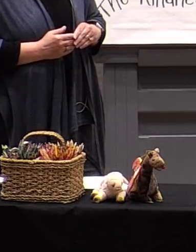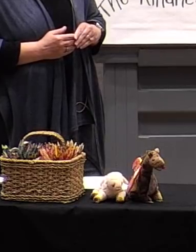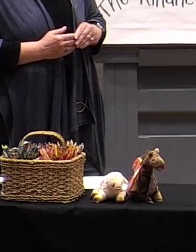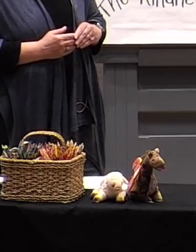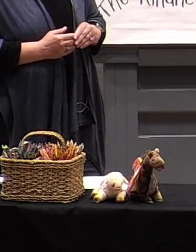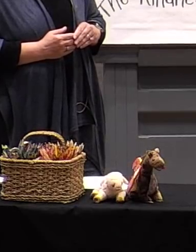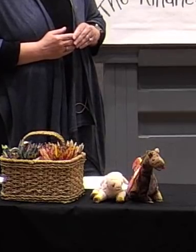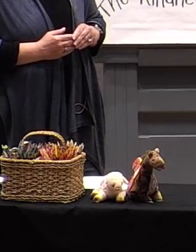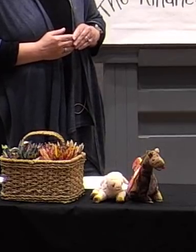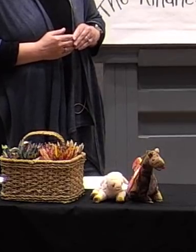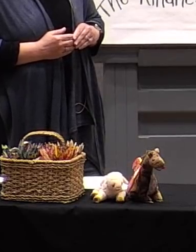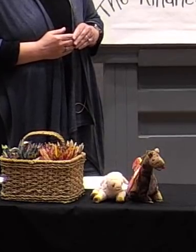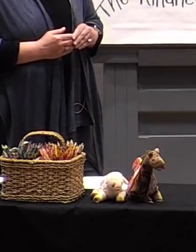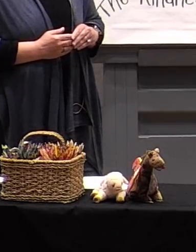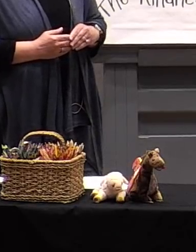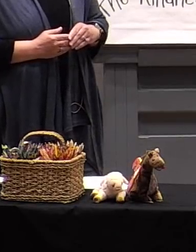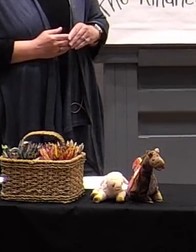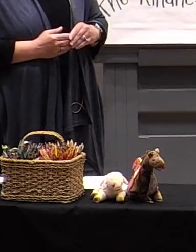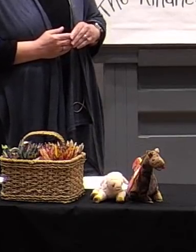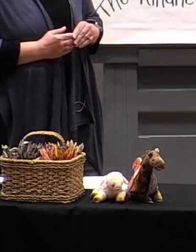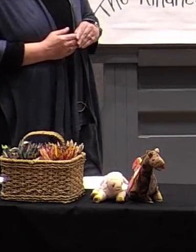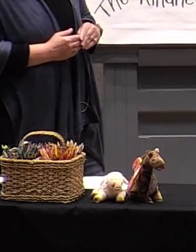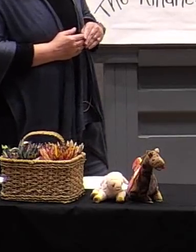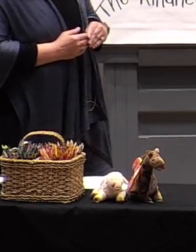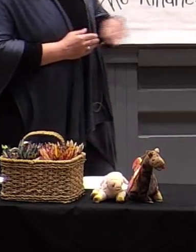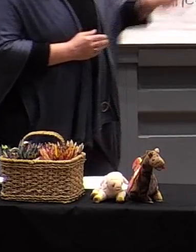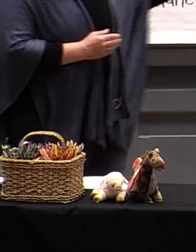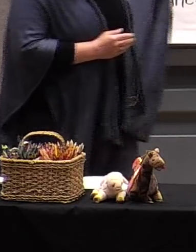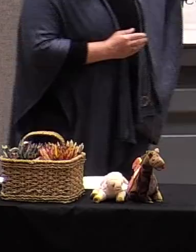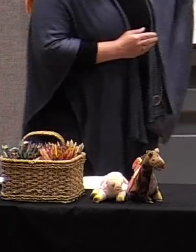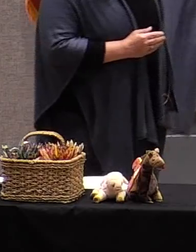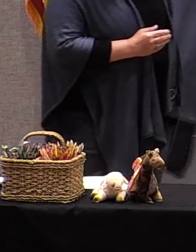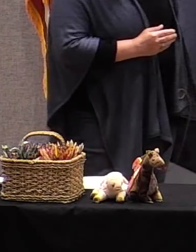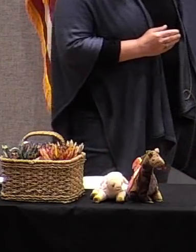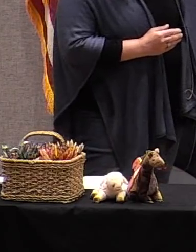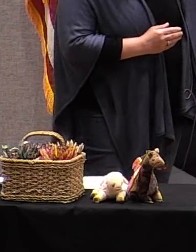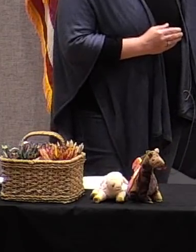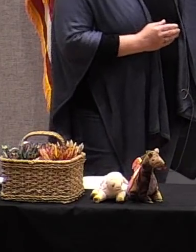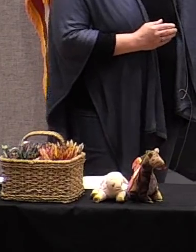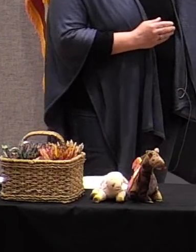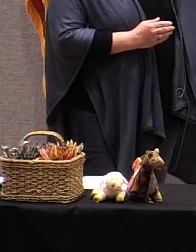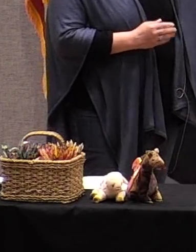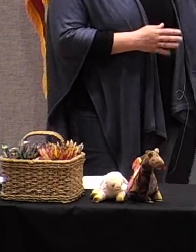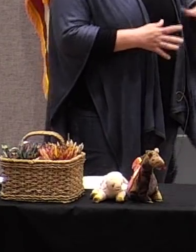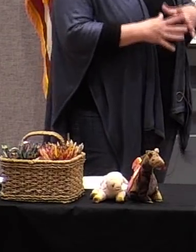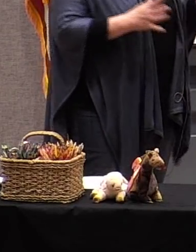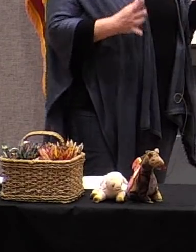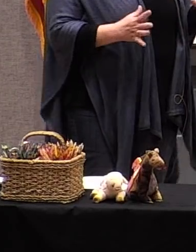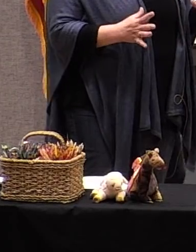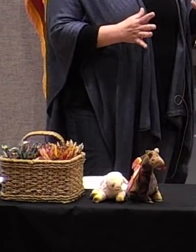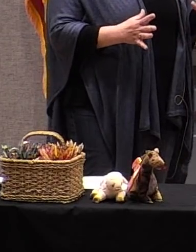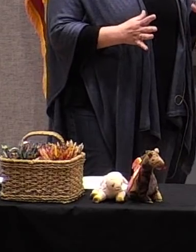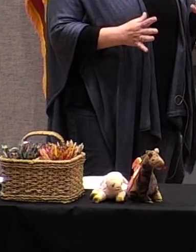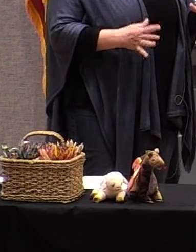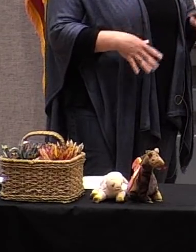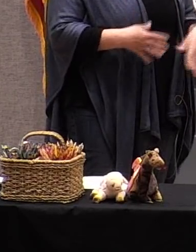Twuana, how are you feeling today? I am also feeling nervous. A little scared, this is my first time doing this,